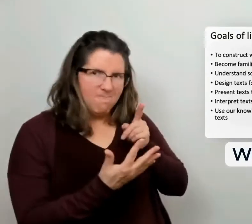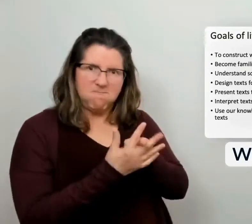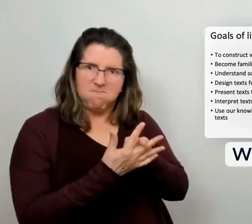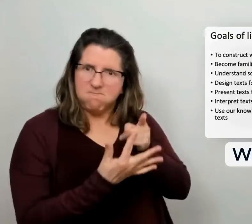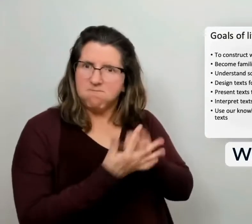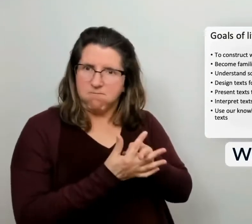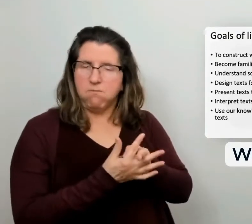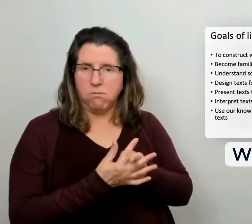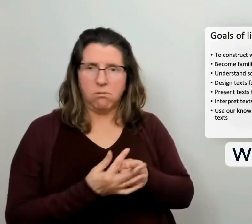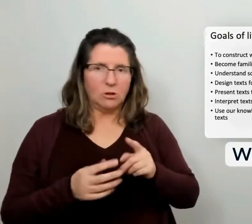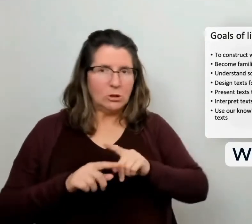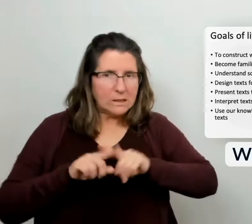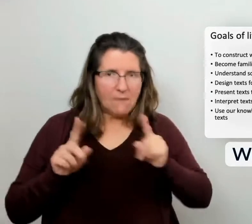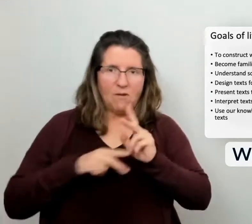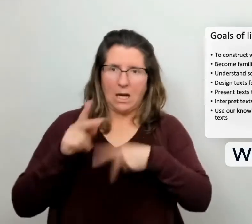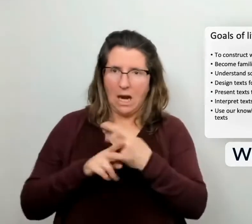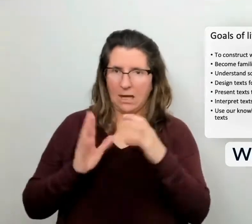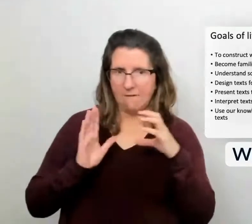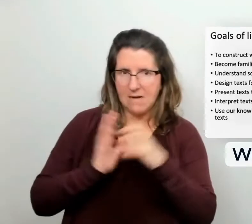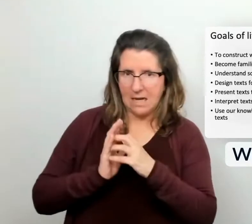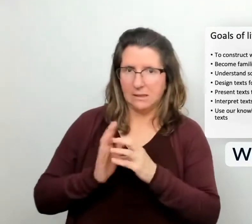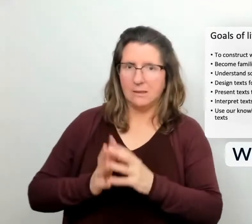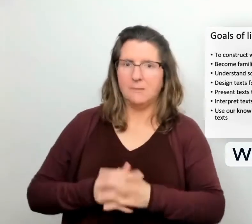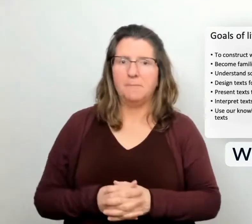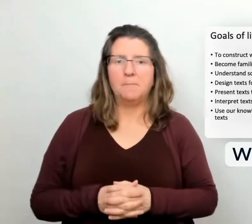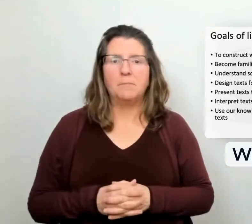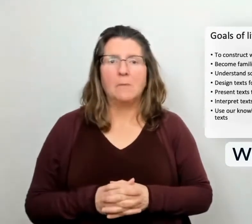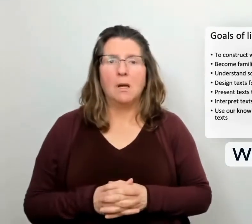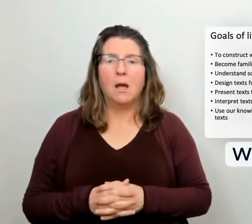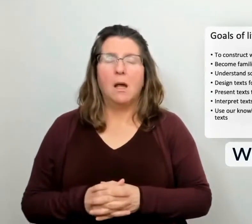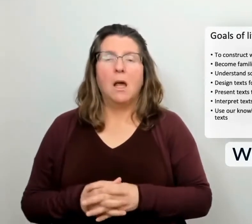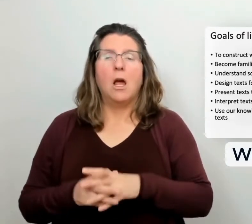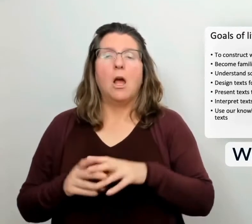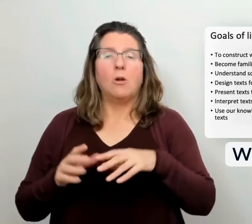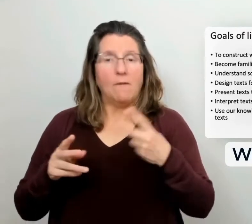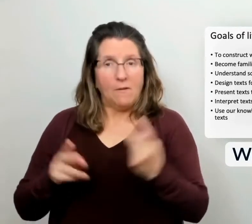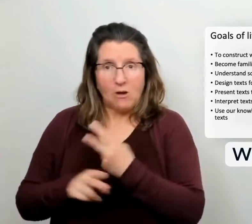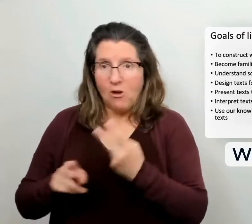If the goal is to hammer home a point, then other writing strategies will be used.